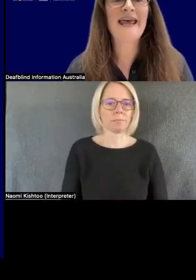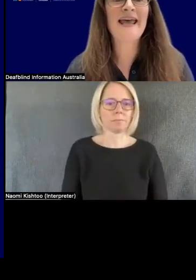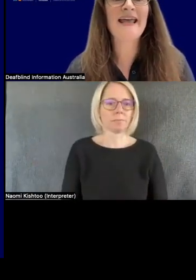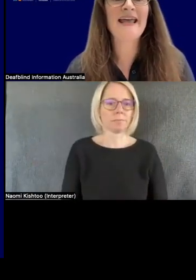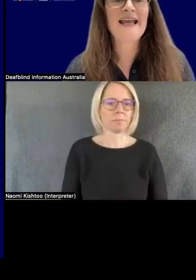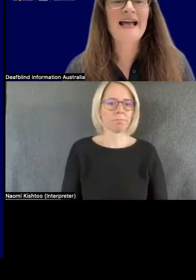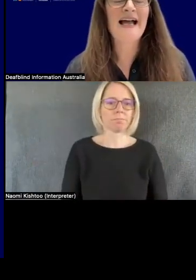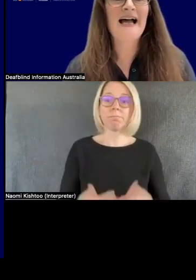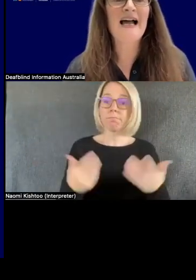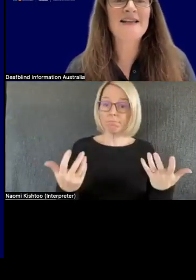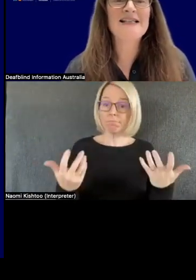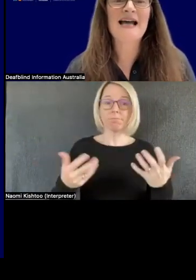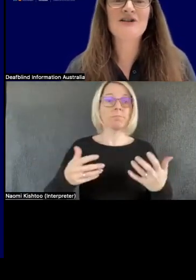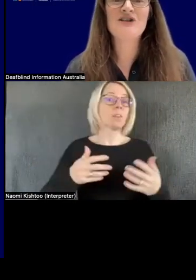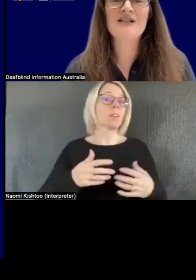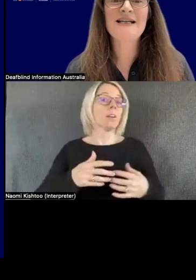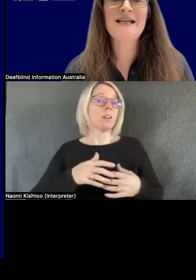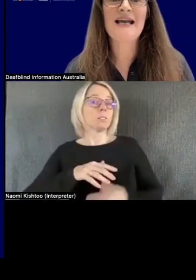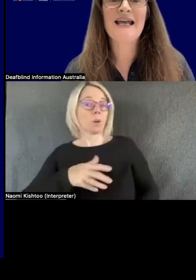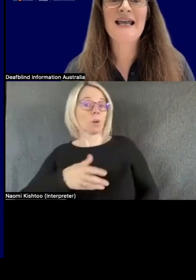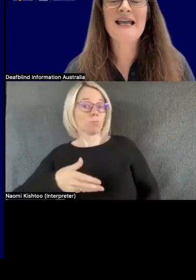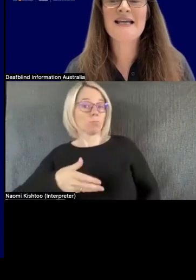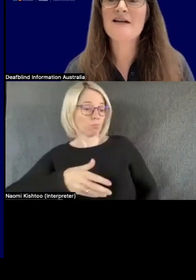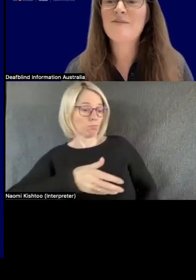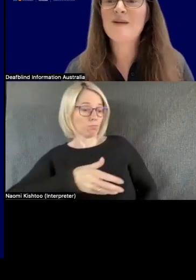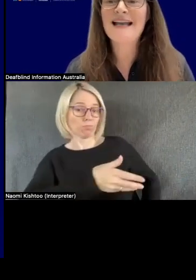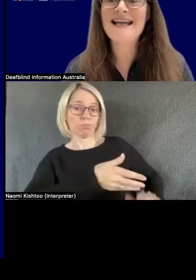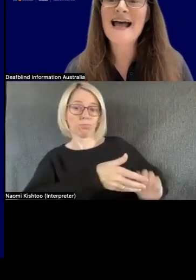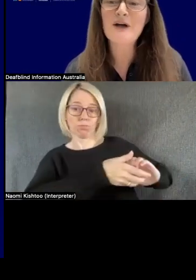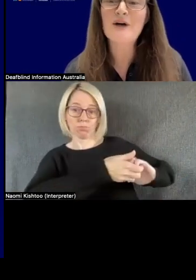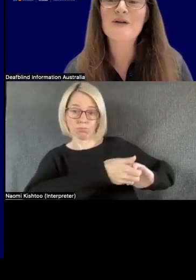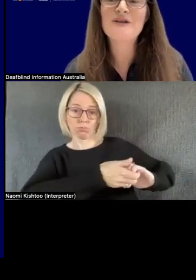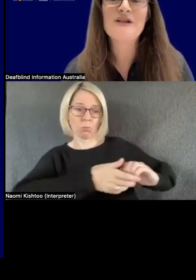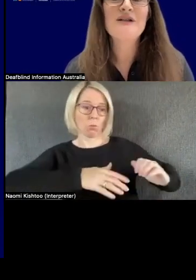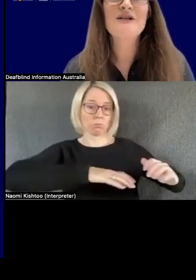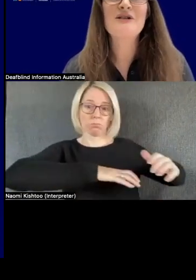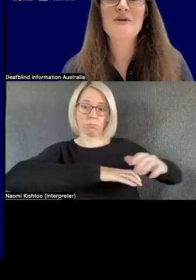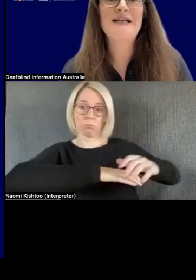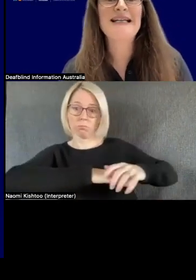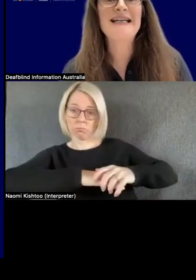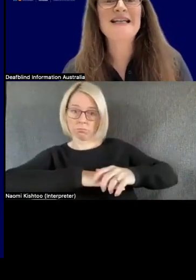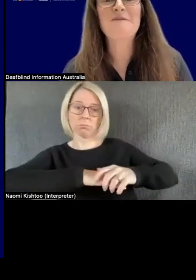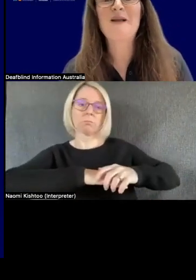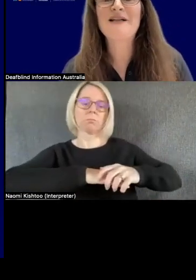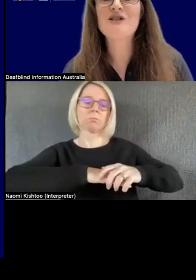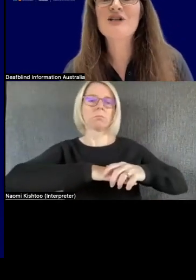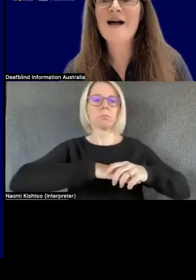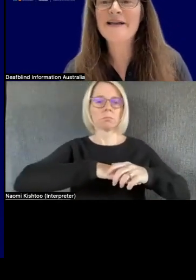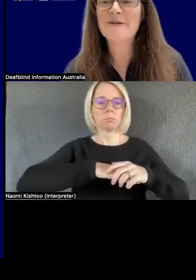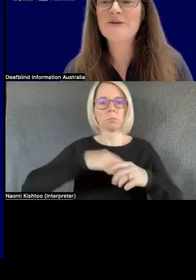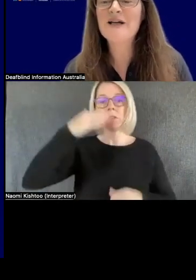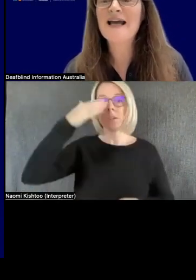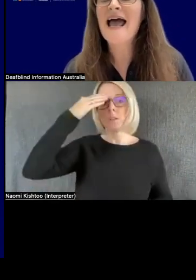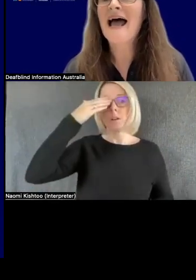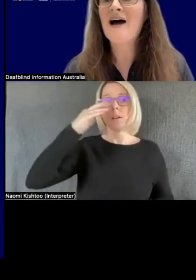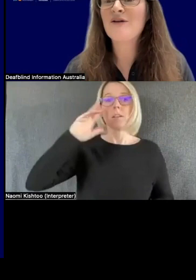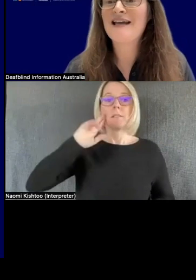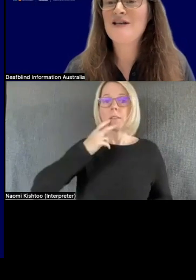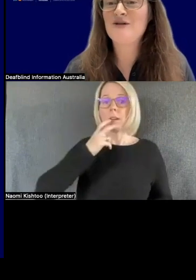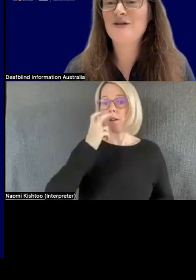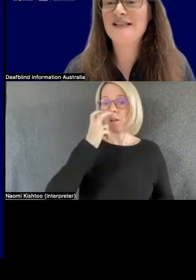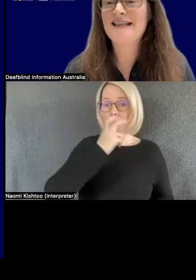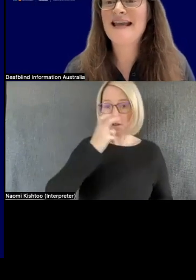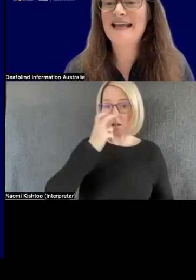where there is actually a deafblind adult showing a deafblind child how they use their